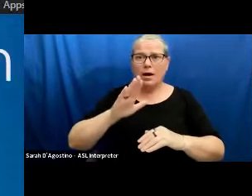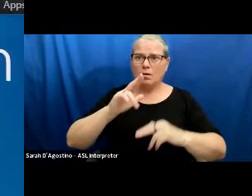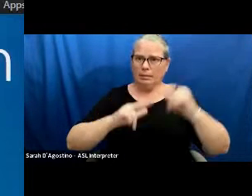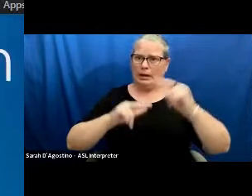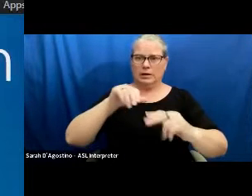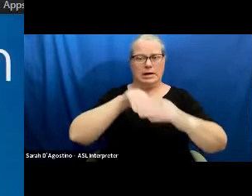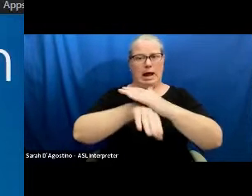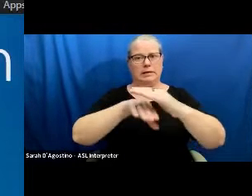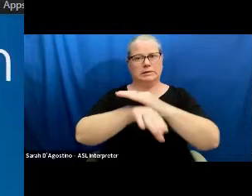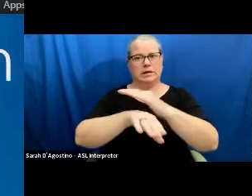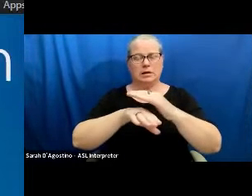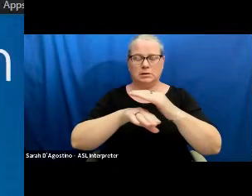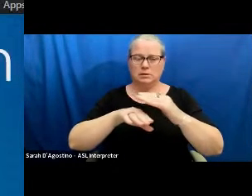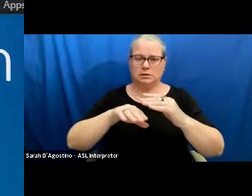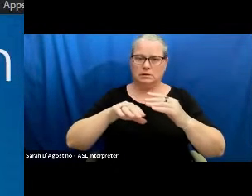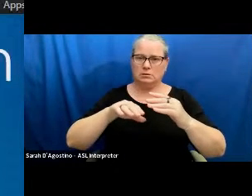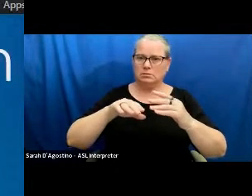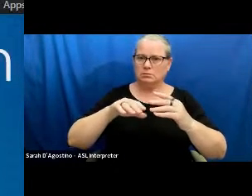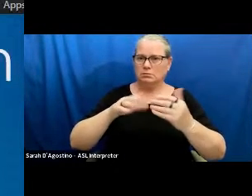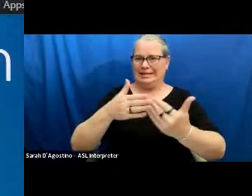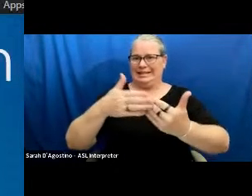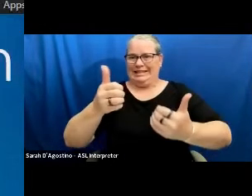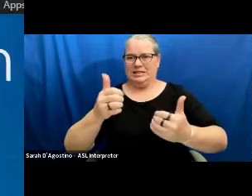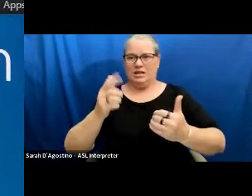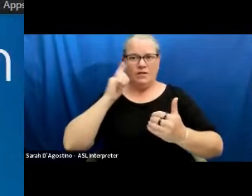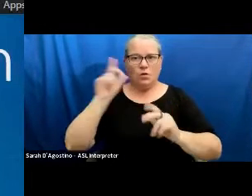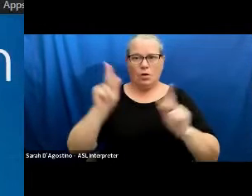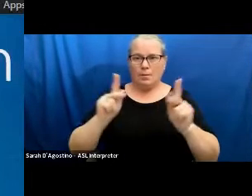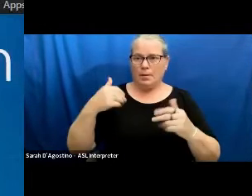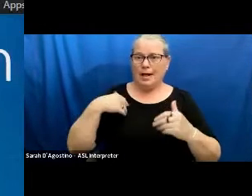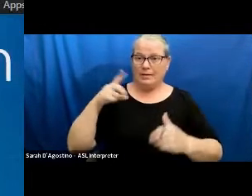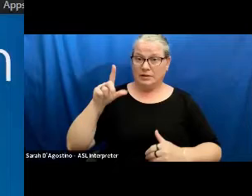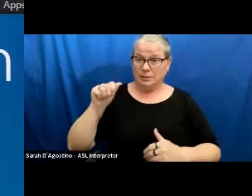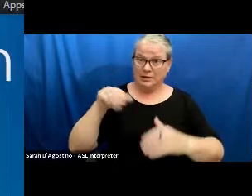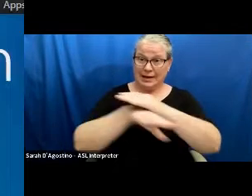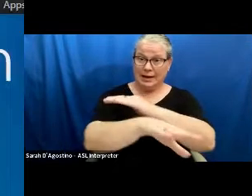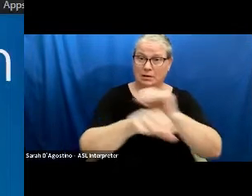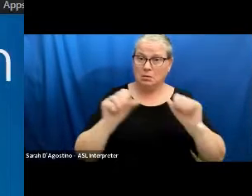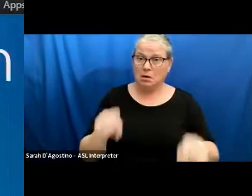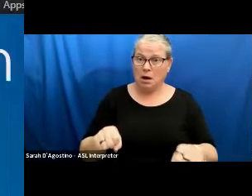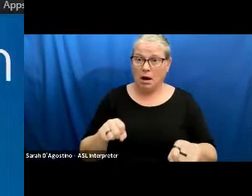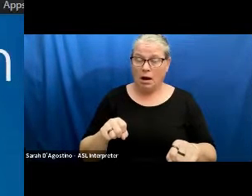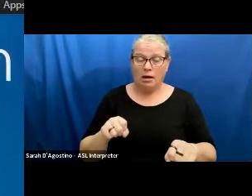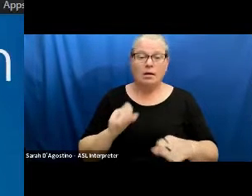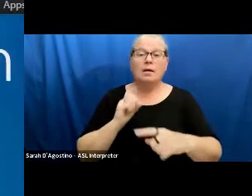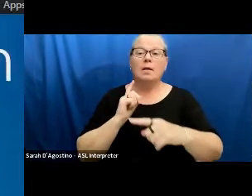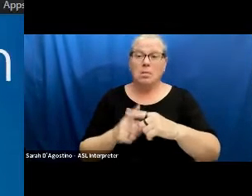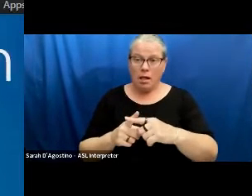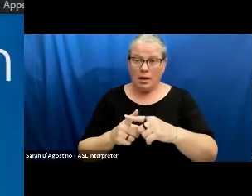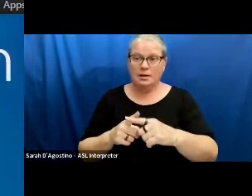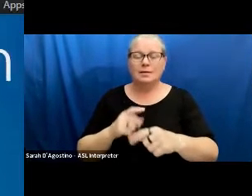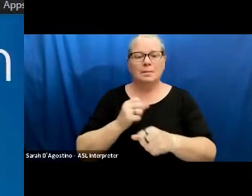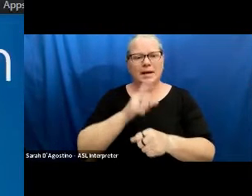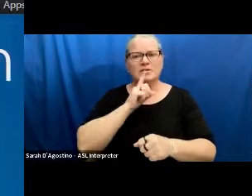with disabilities come to the polling place to cast their vote but also to ensure that before